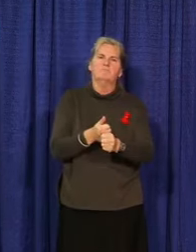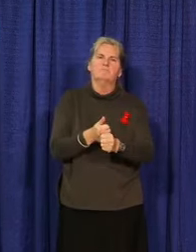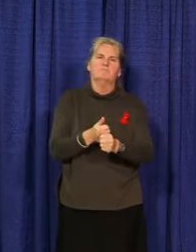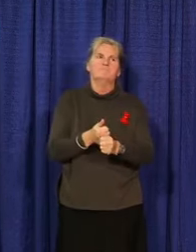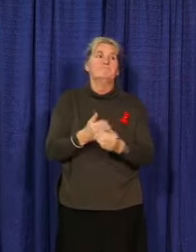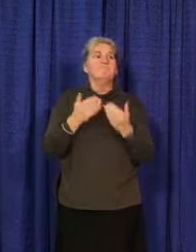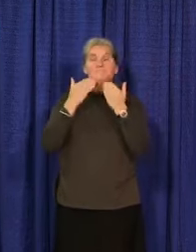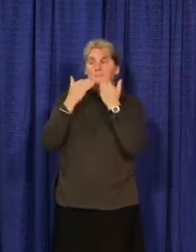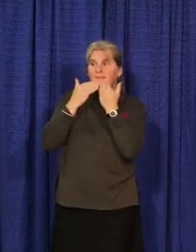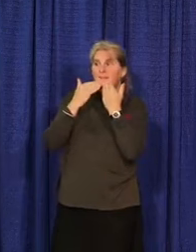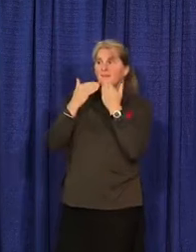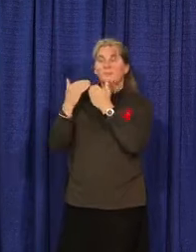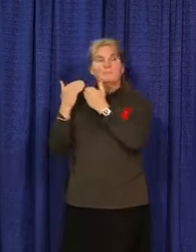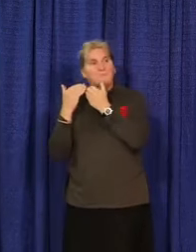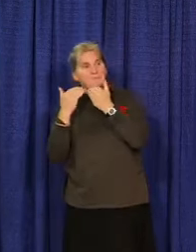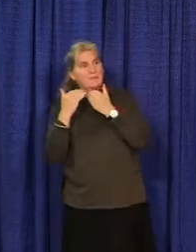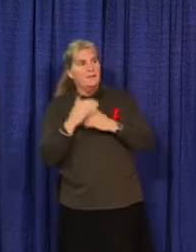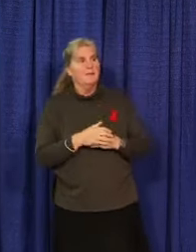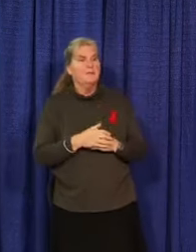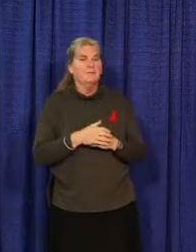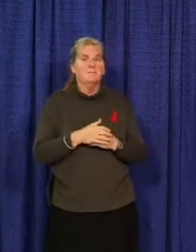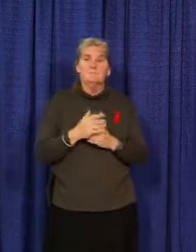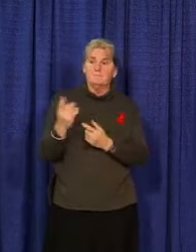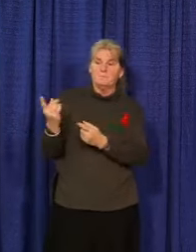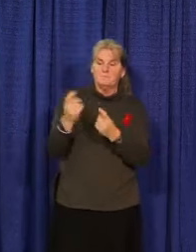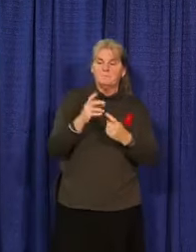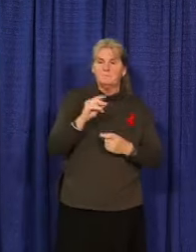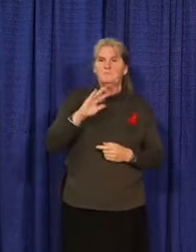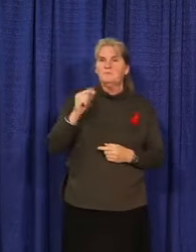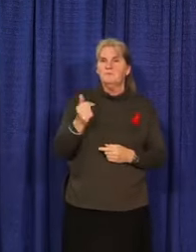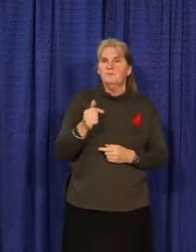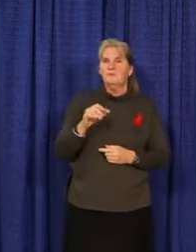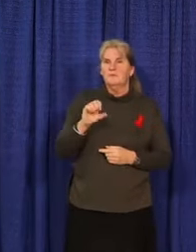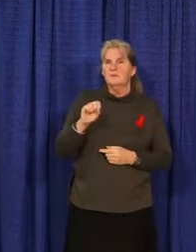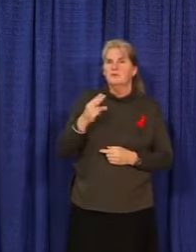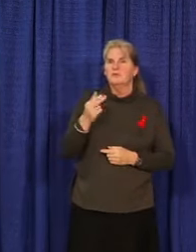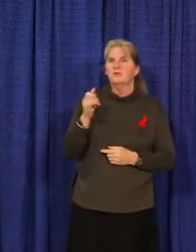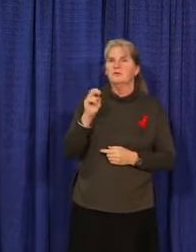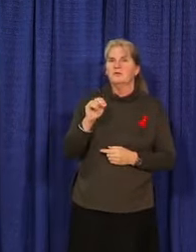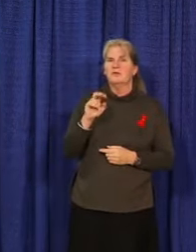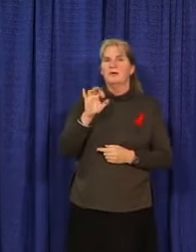Pat: Thank you, Minister McPhee. Thank you, turn on. We will begin with Doug from